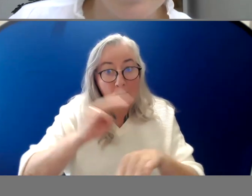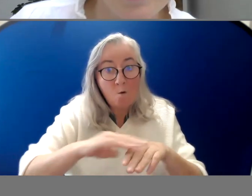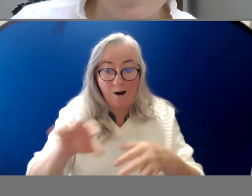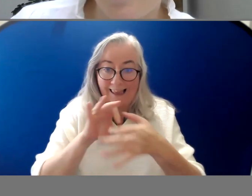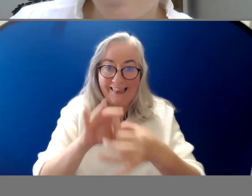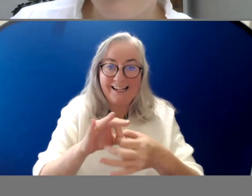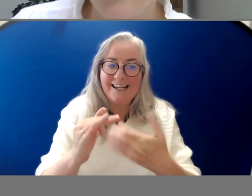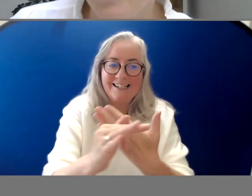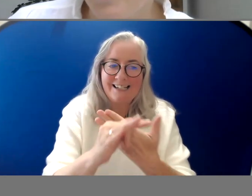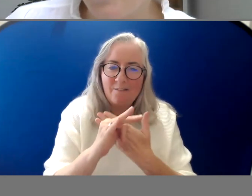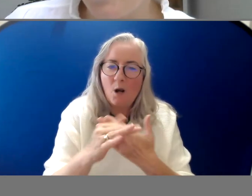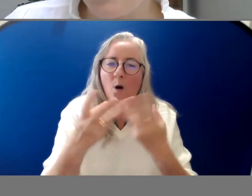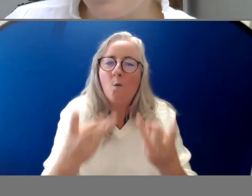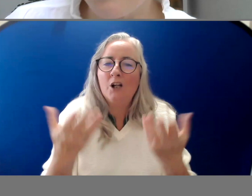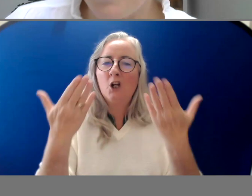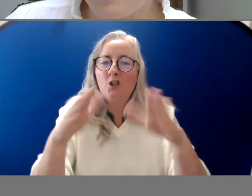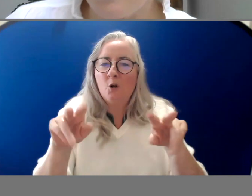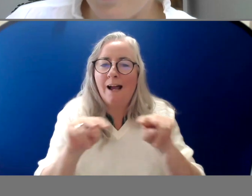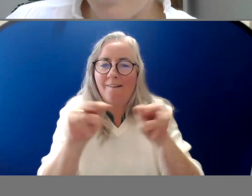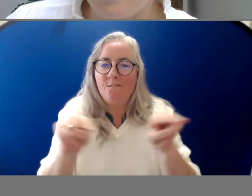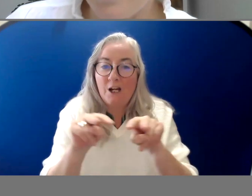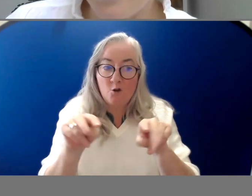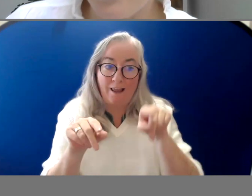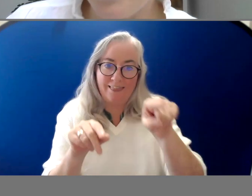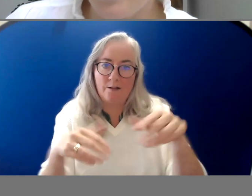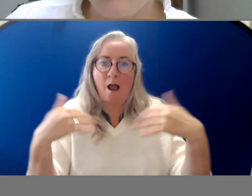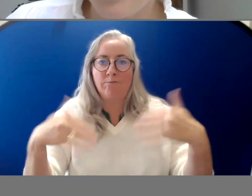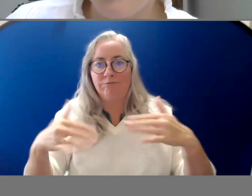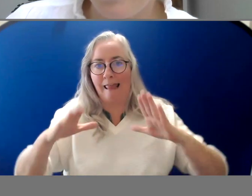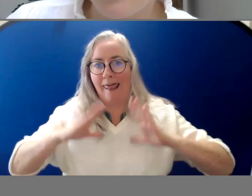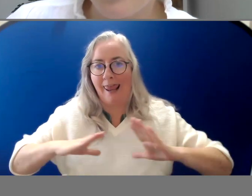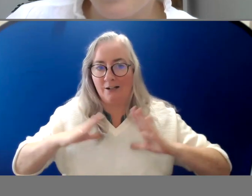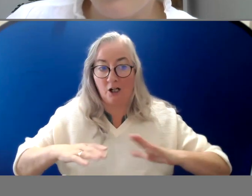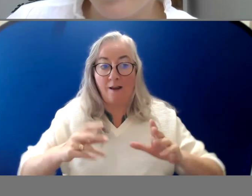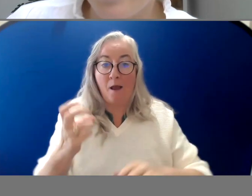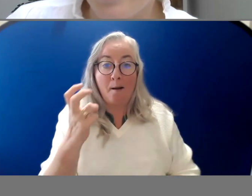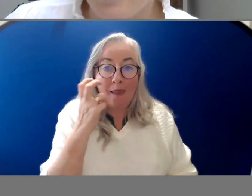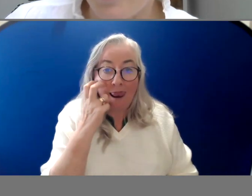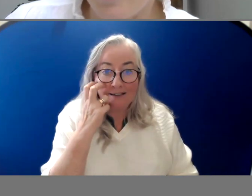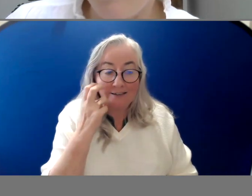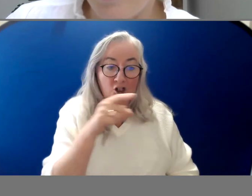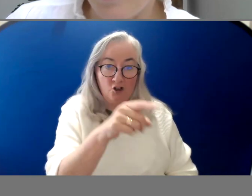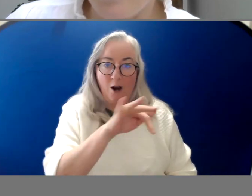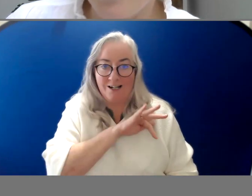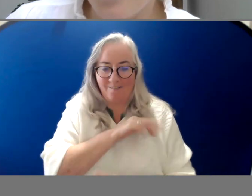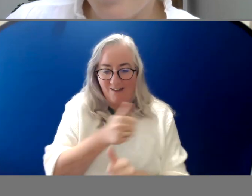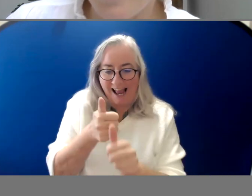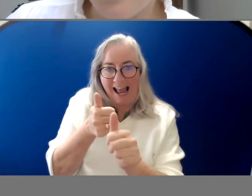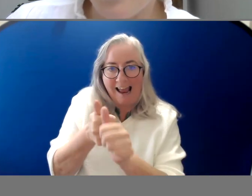show you a video here of this amazing lady she's visually impaired and she's an advocate and